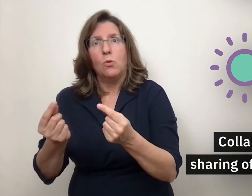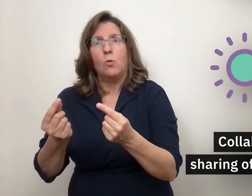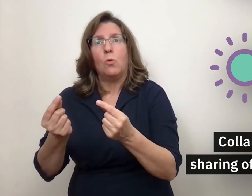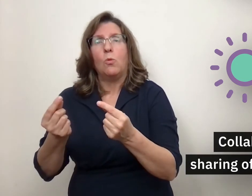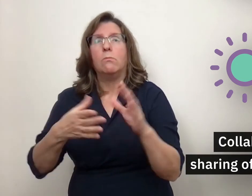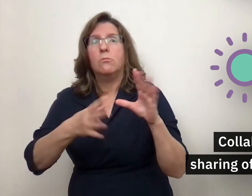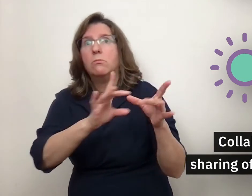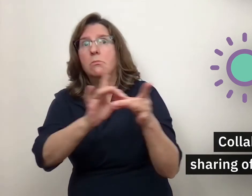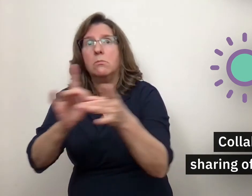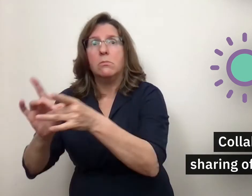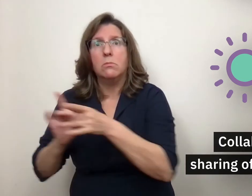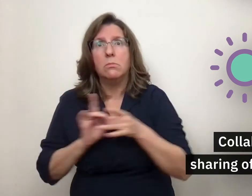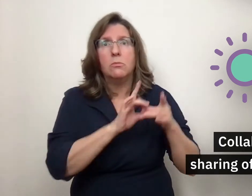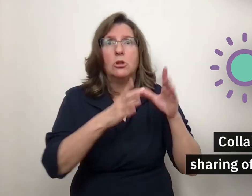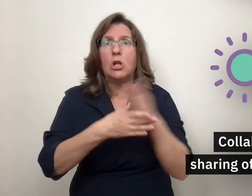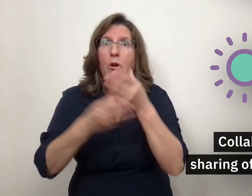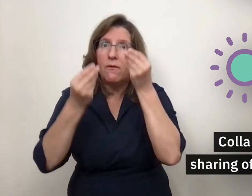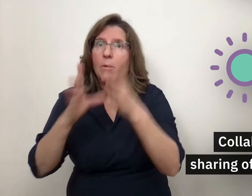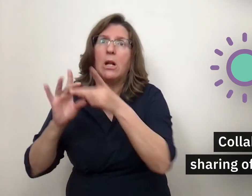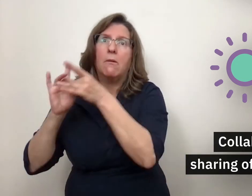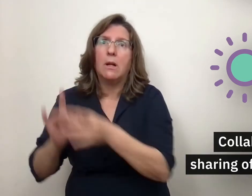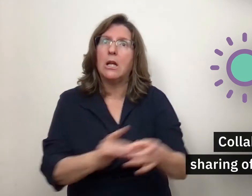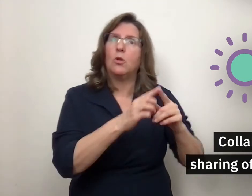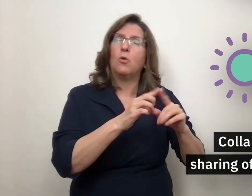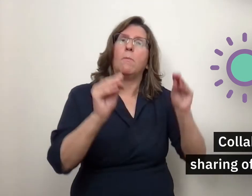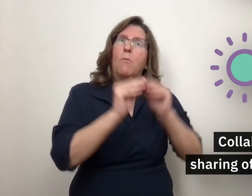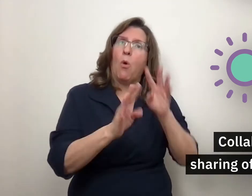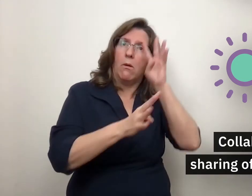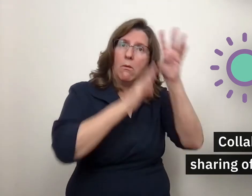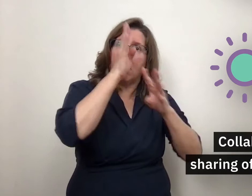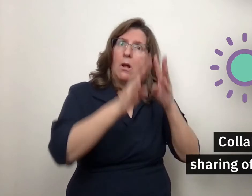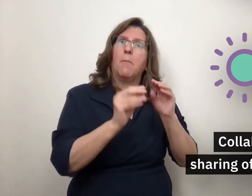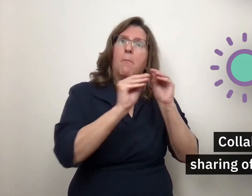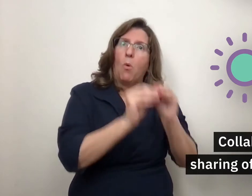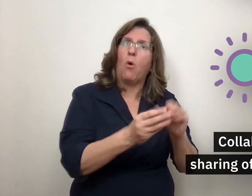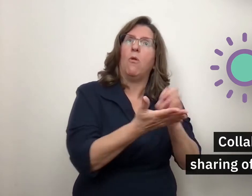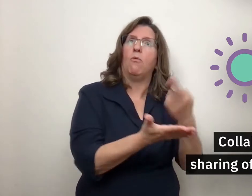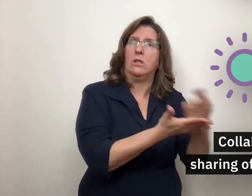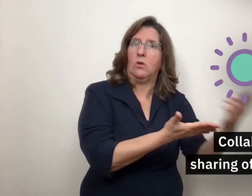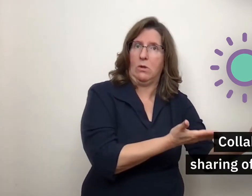Collaboration and sharing should lead to value-added creativity and the production of more resources.